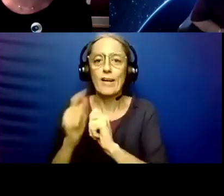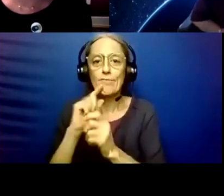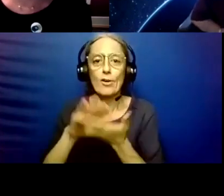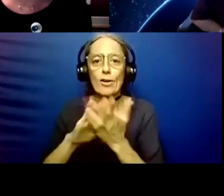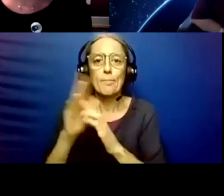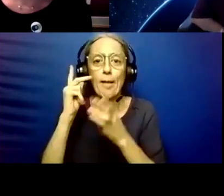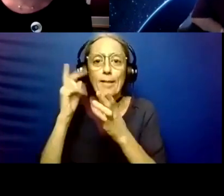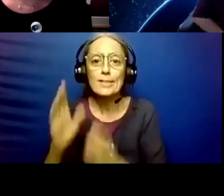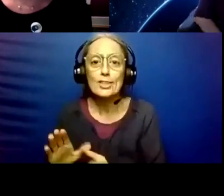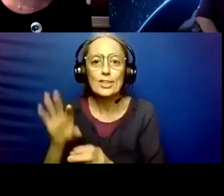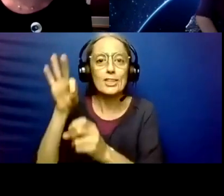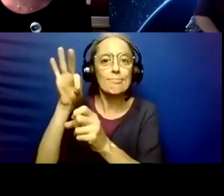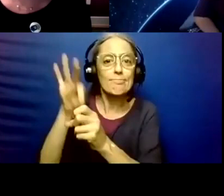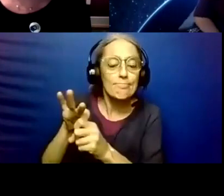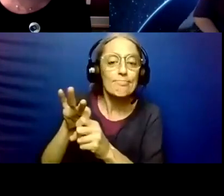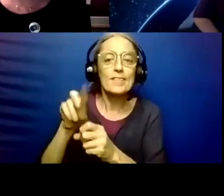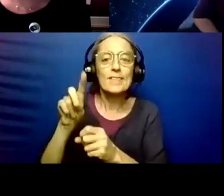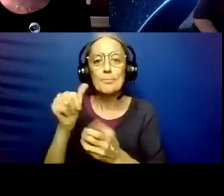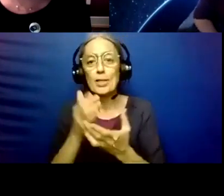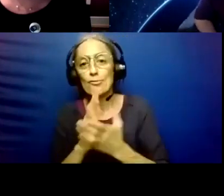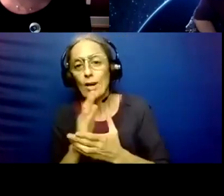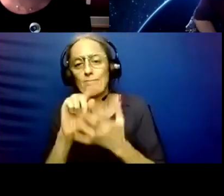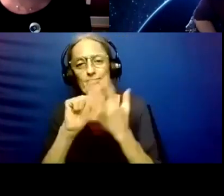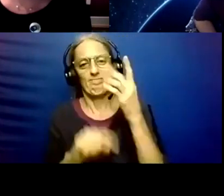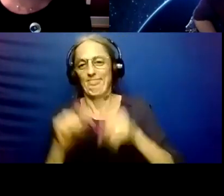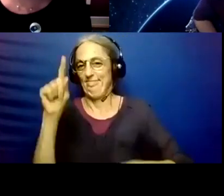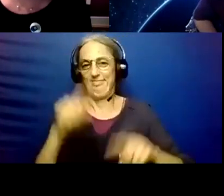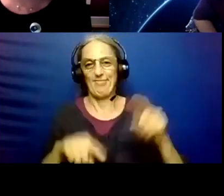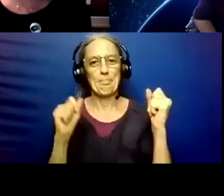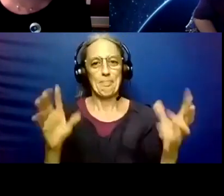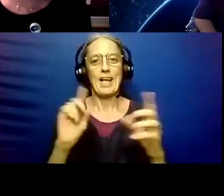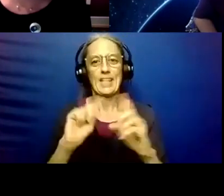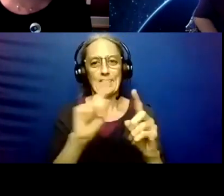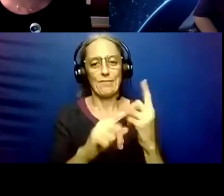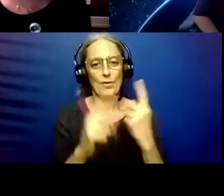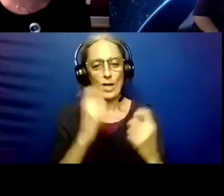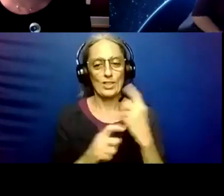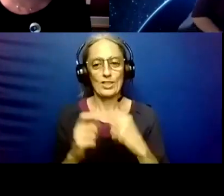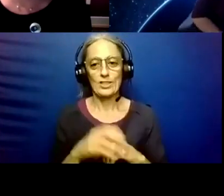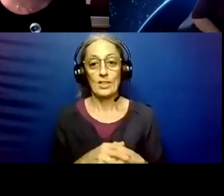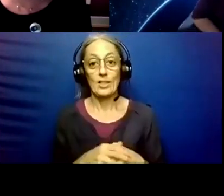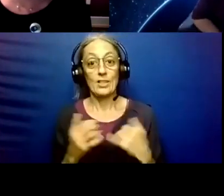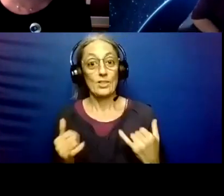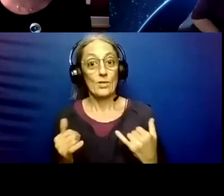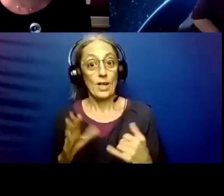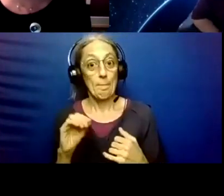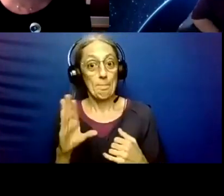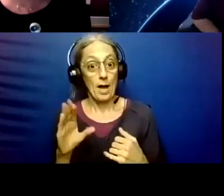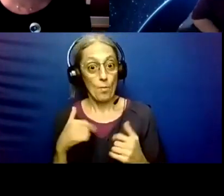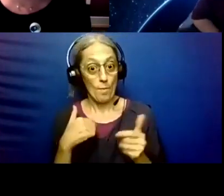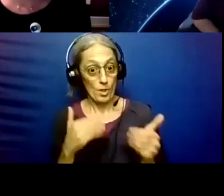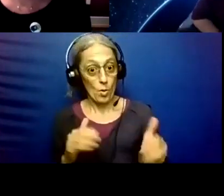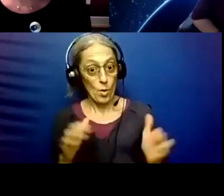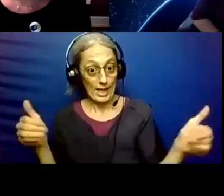So Bob, should I introduce the first questioner, Melissa? OK.